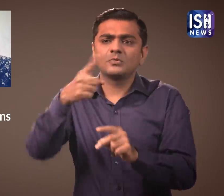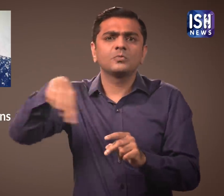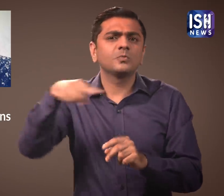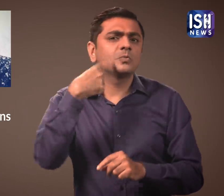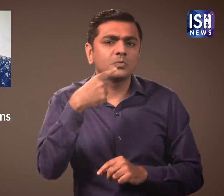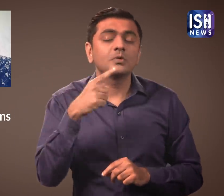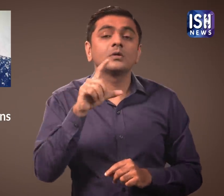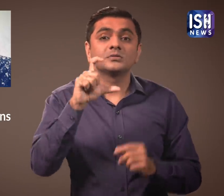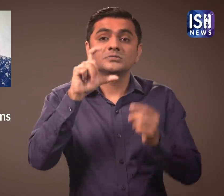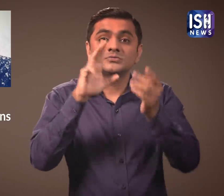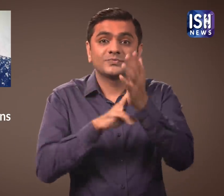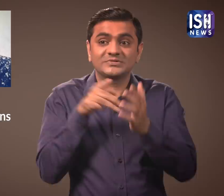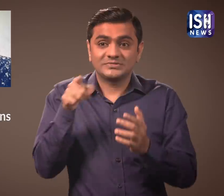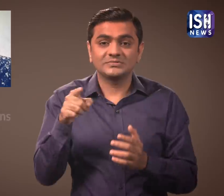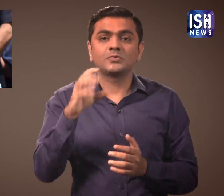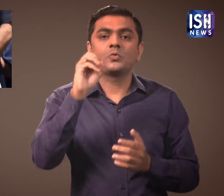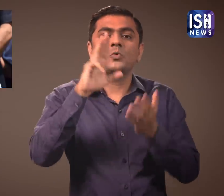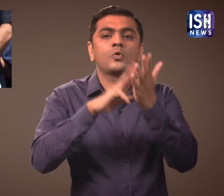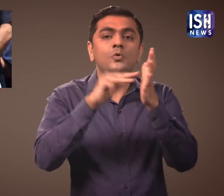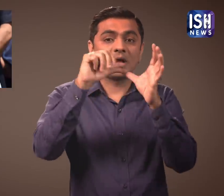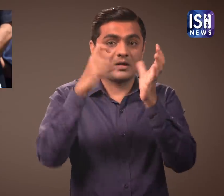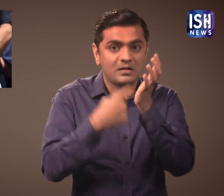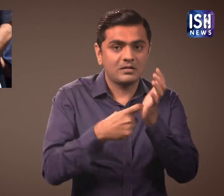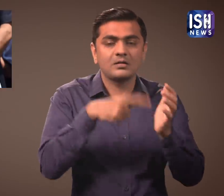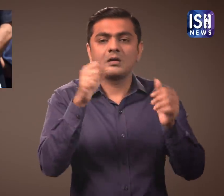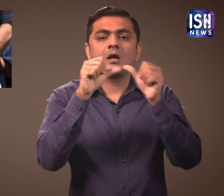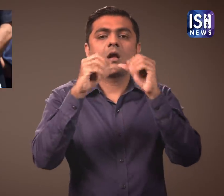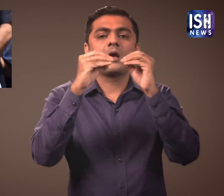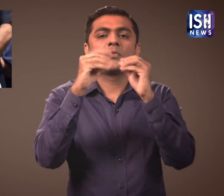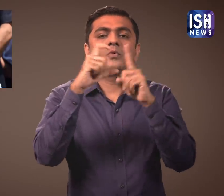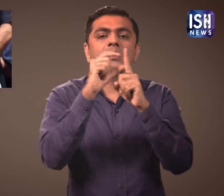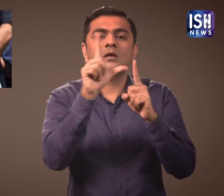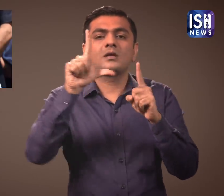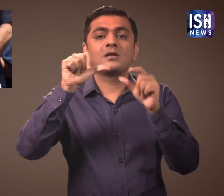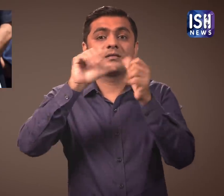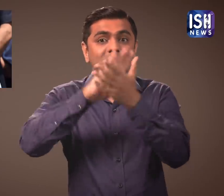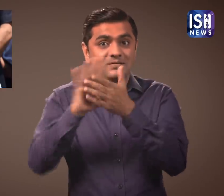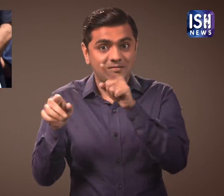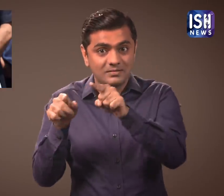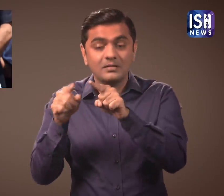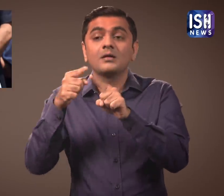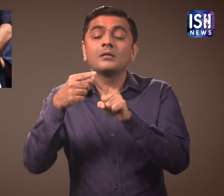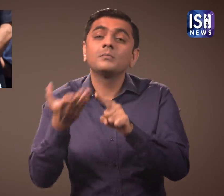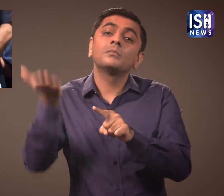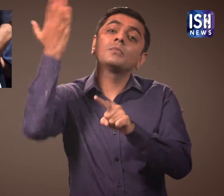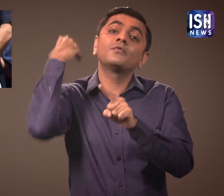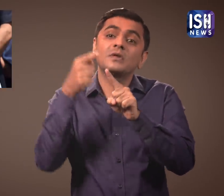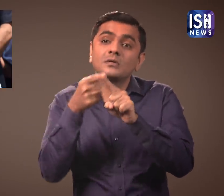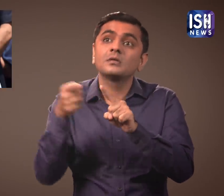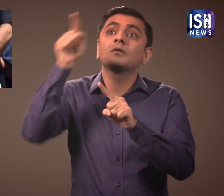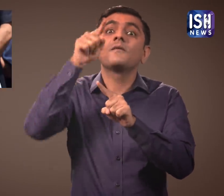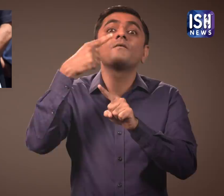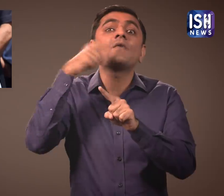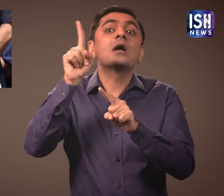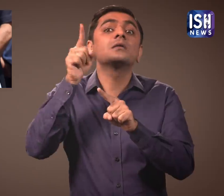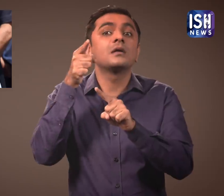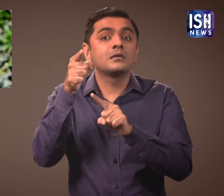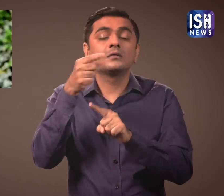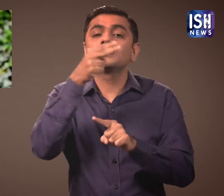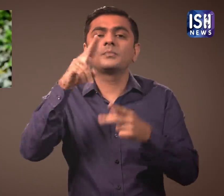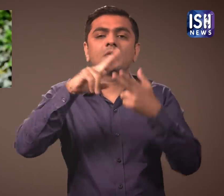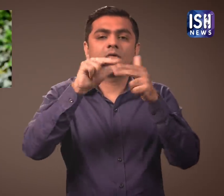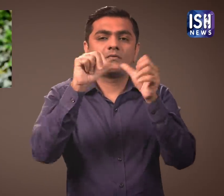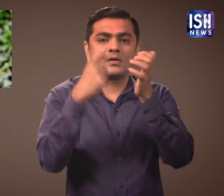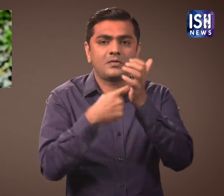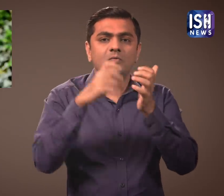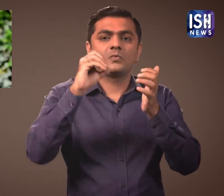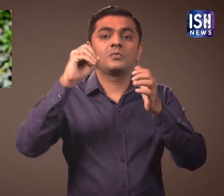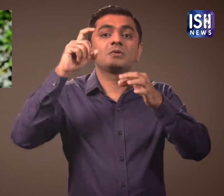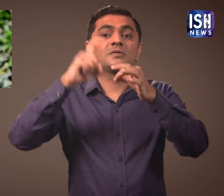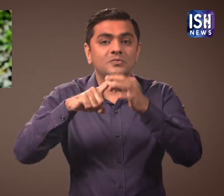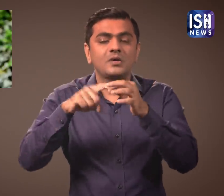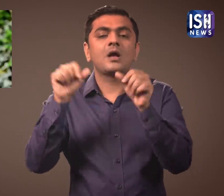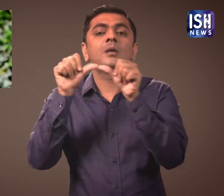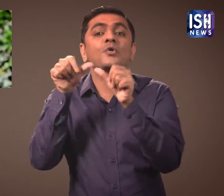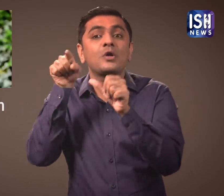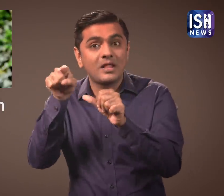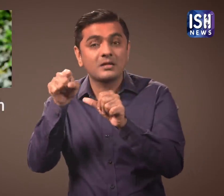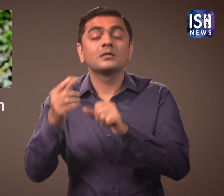Former Chief Minister such as Omar Abdullah, his father Farooq Abdullah